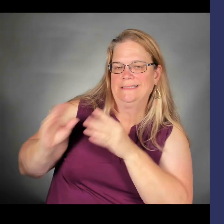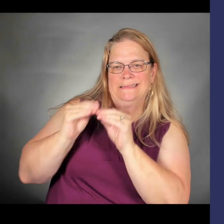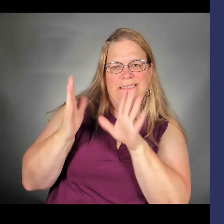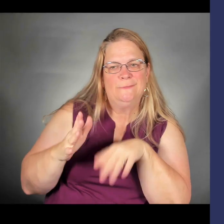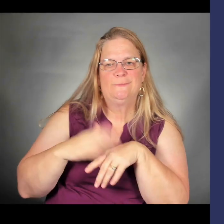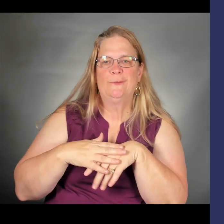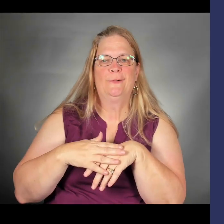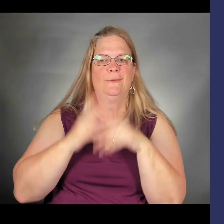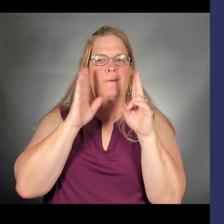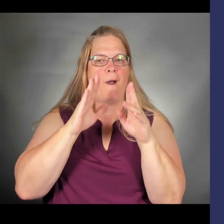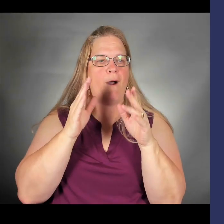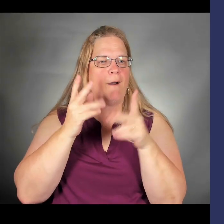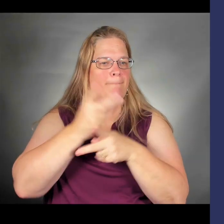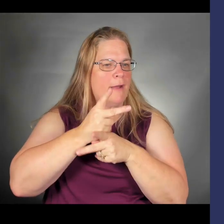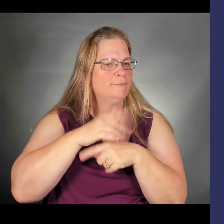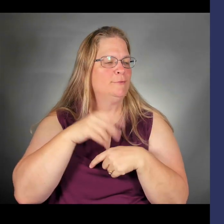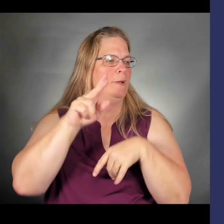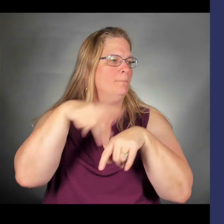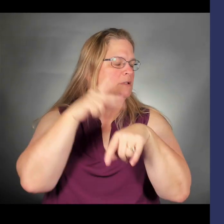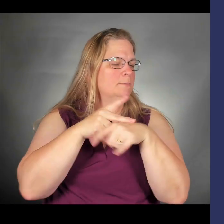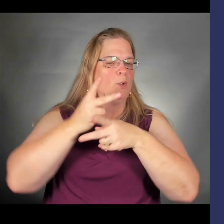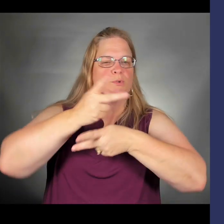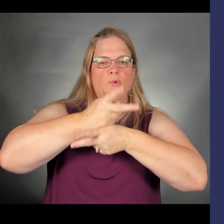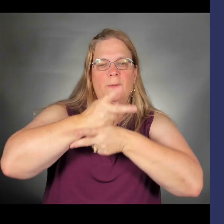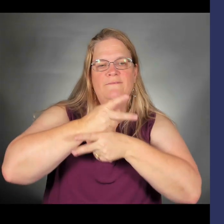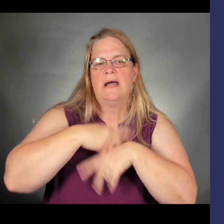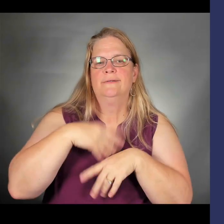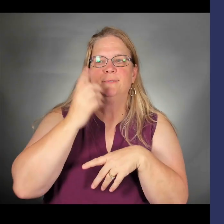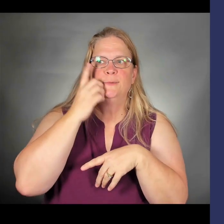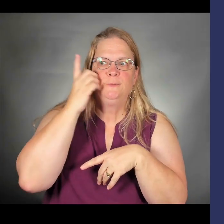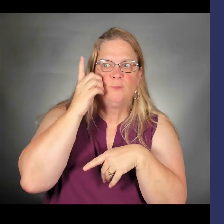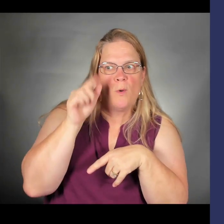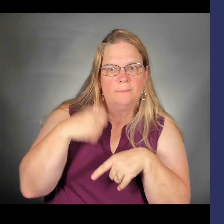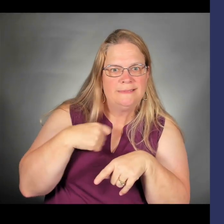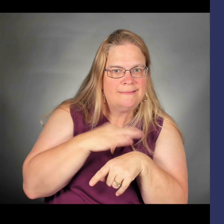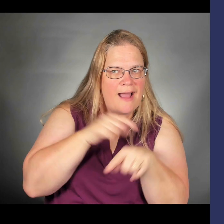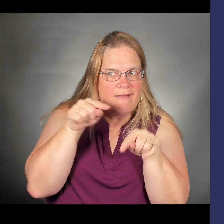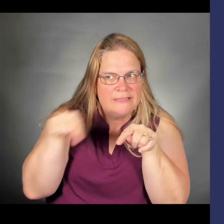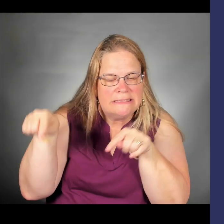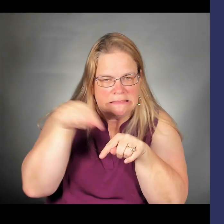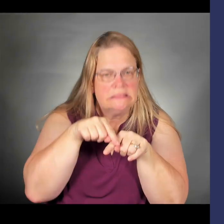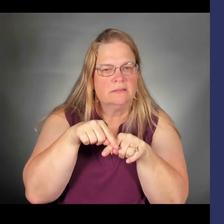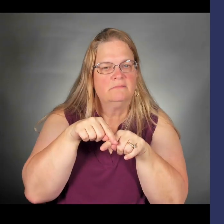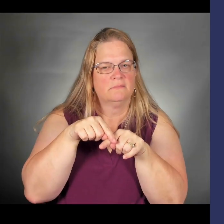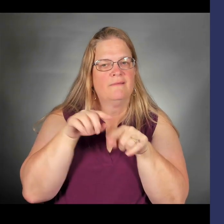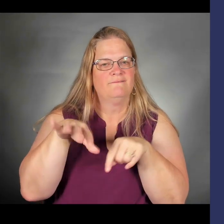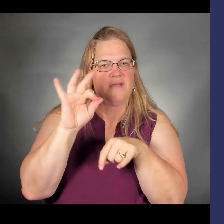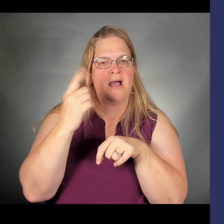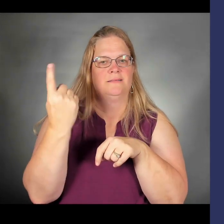you witness a comment work, with your next-door classroom teacher, hall monitor, a principal or supervisor,